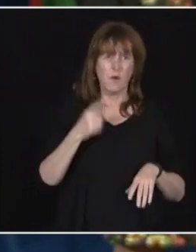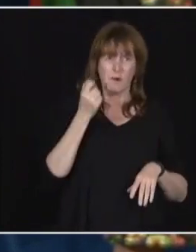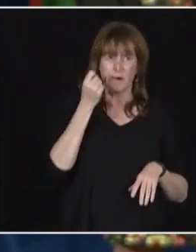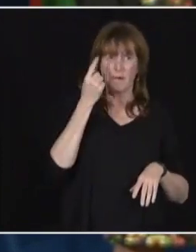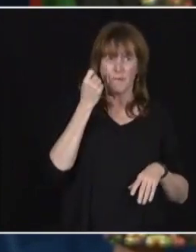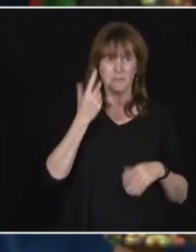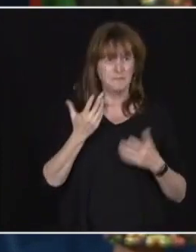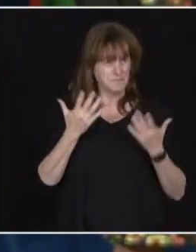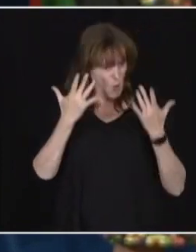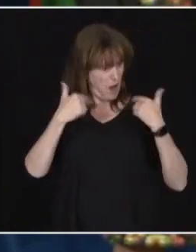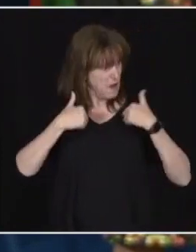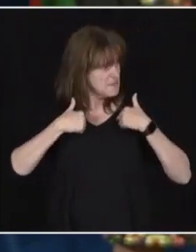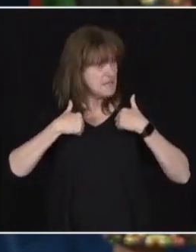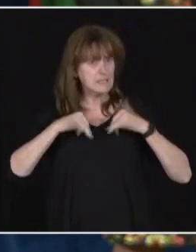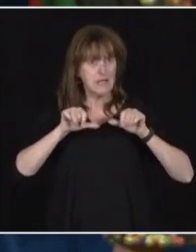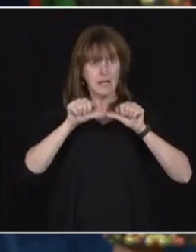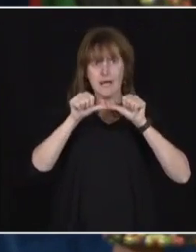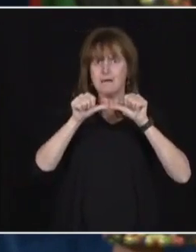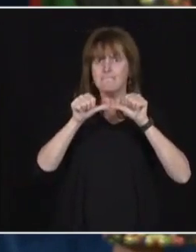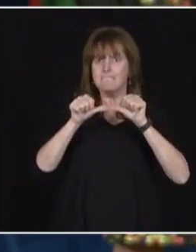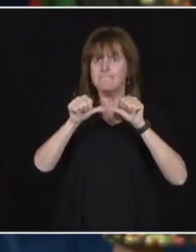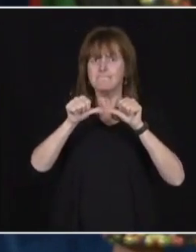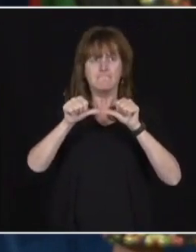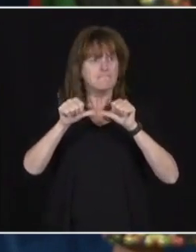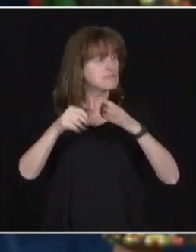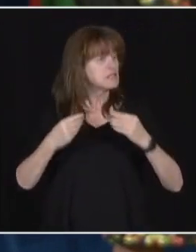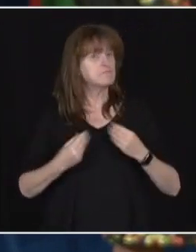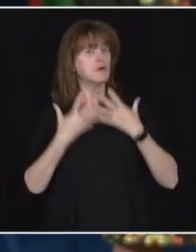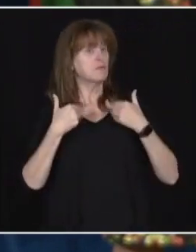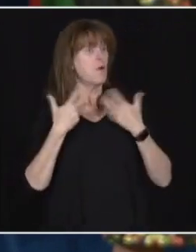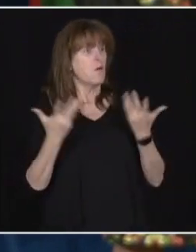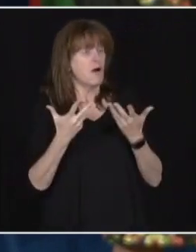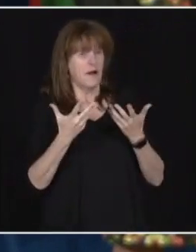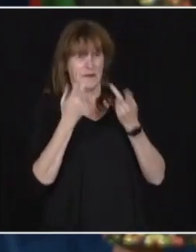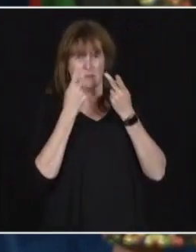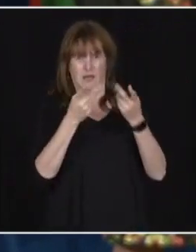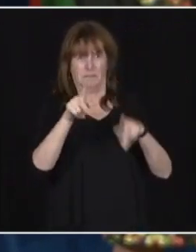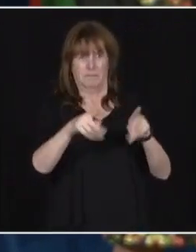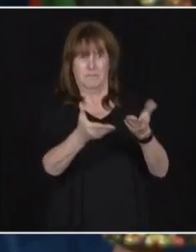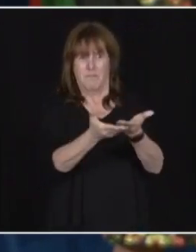Through it all, what keeps me going what has been inspiring to